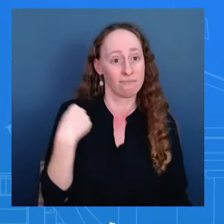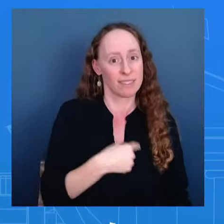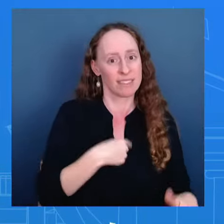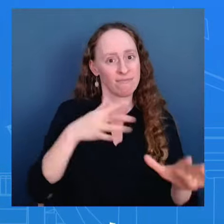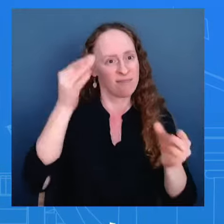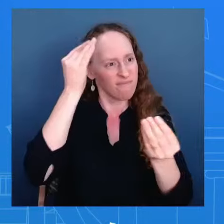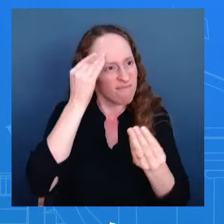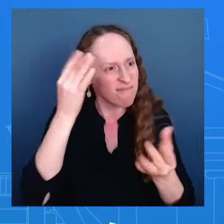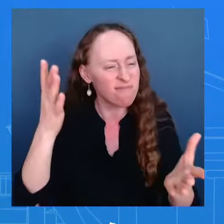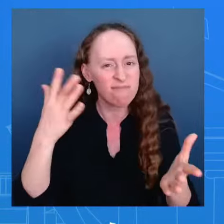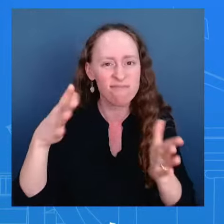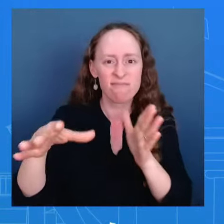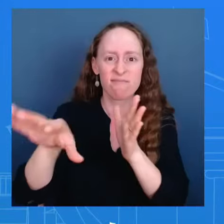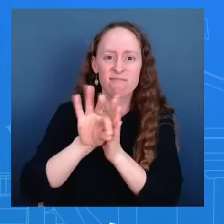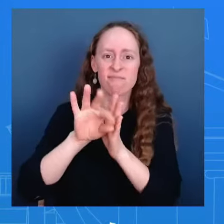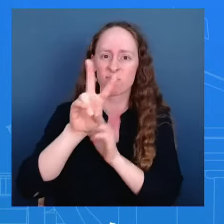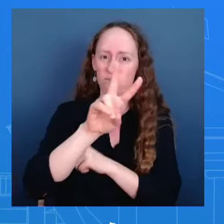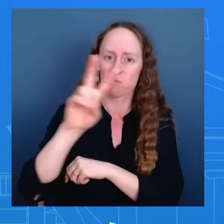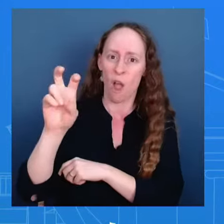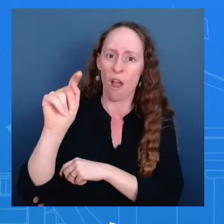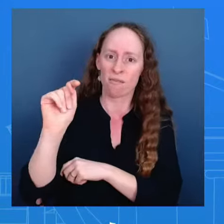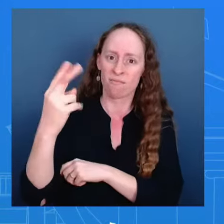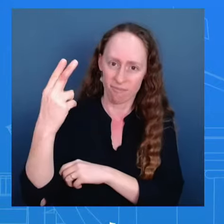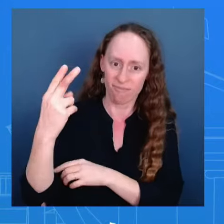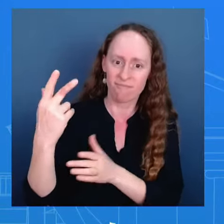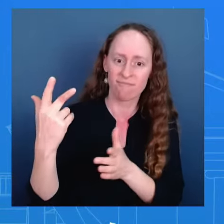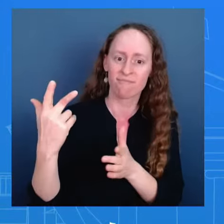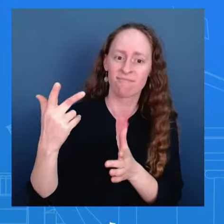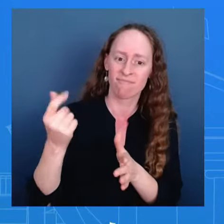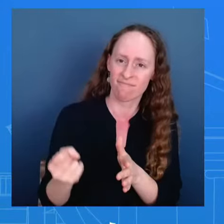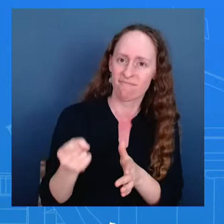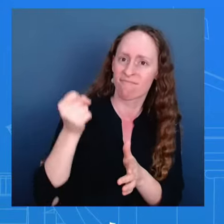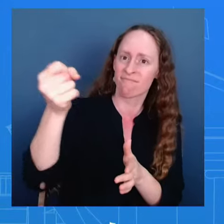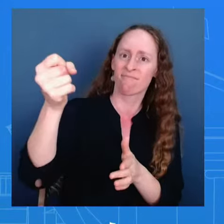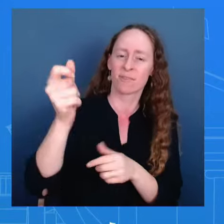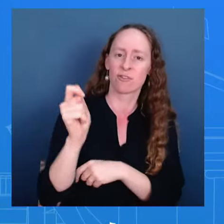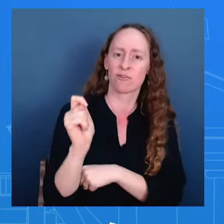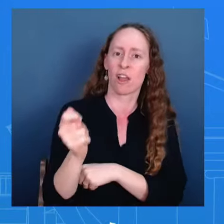And that's because the president and his work and what he has been able to do, again, with partnership with the Senate,